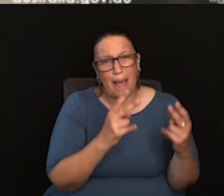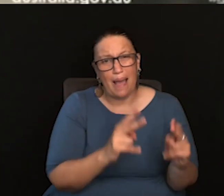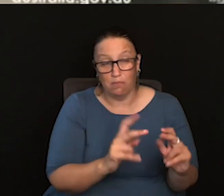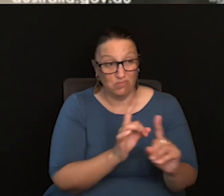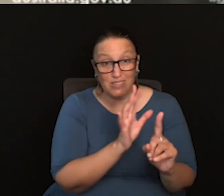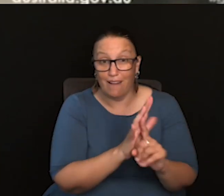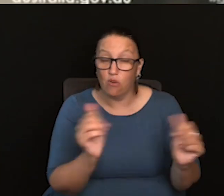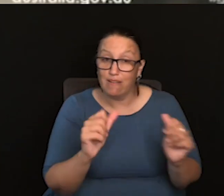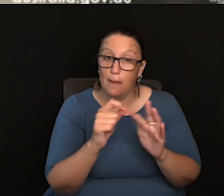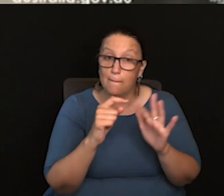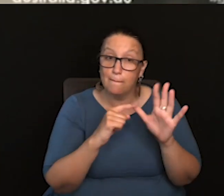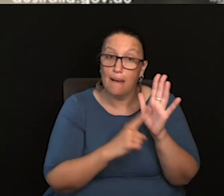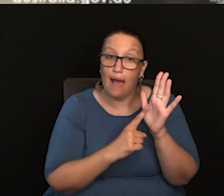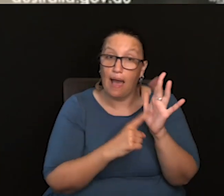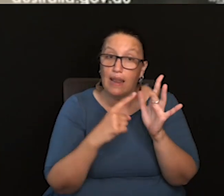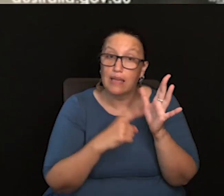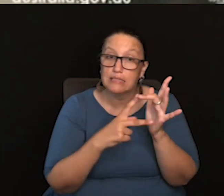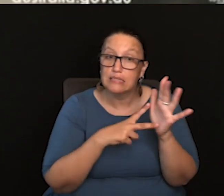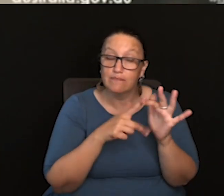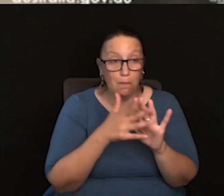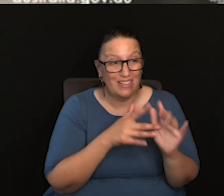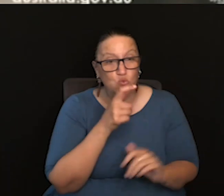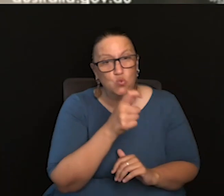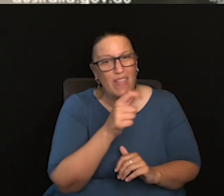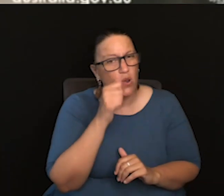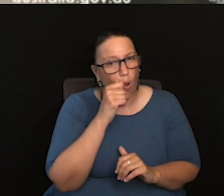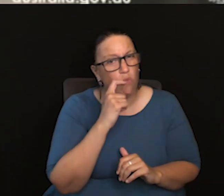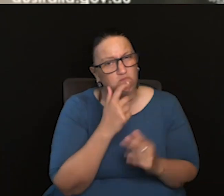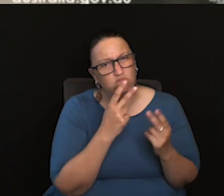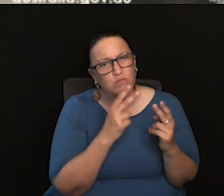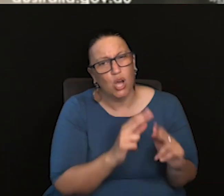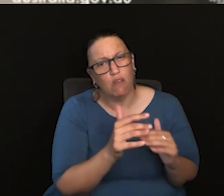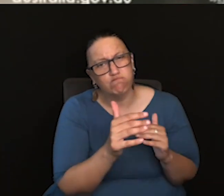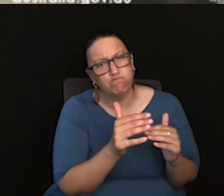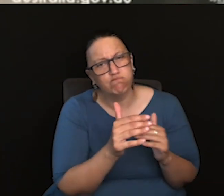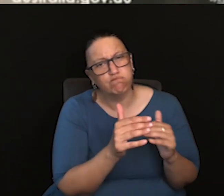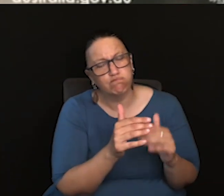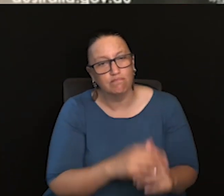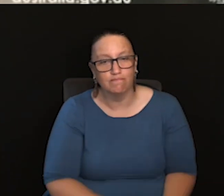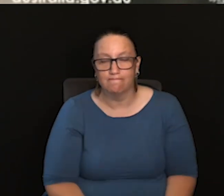but the notion of those that were in the absolute latest days of their lives